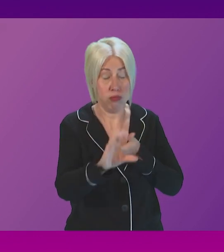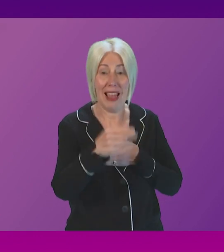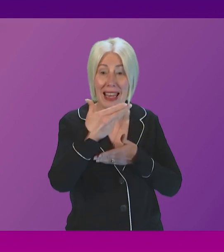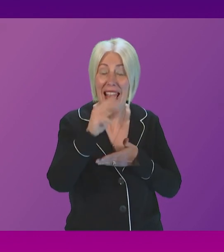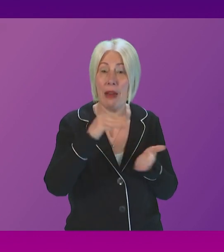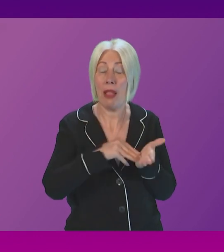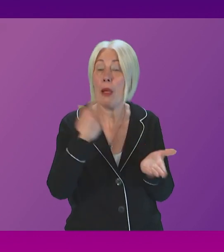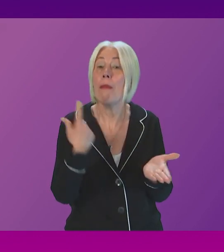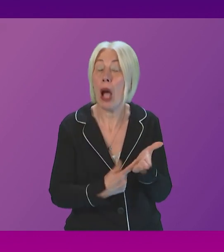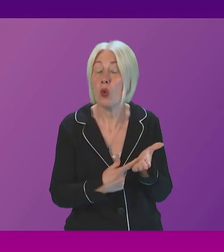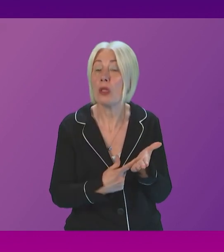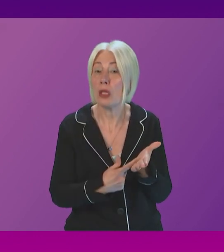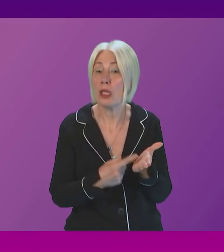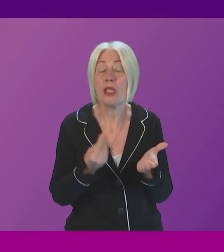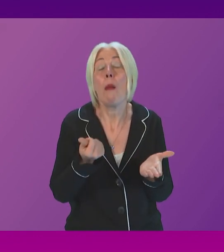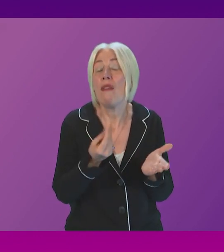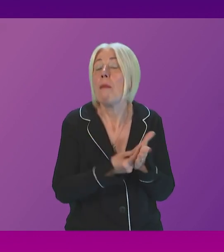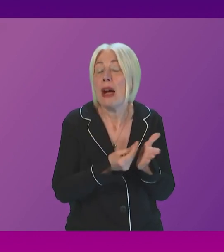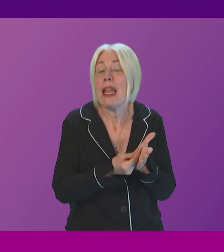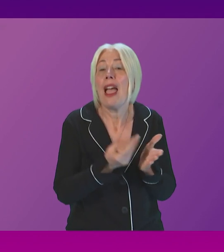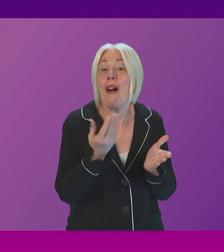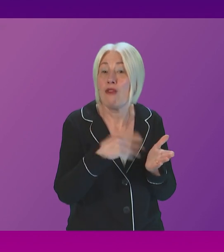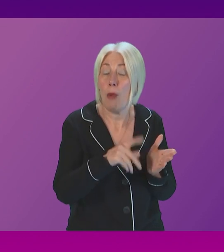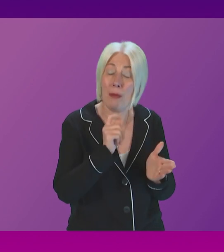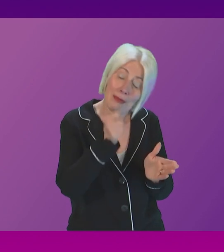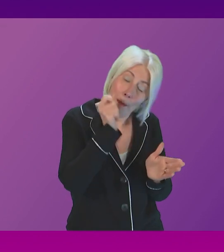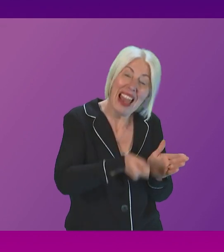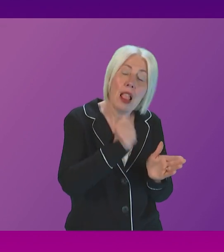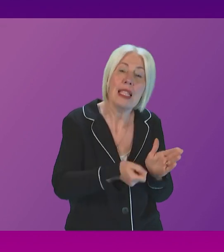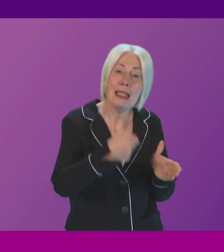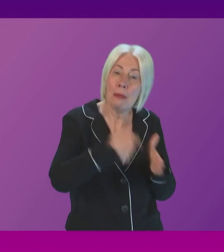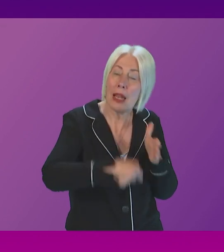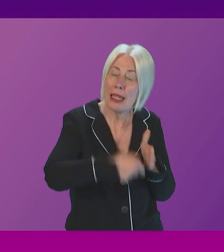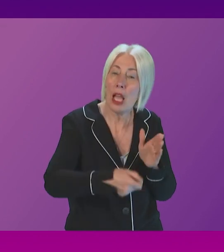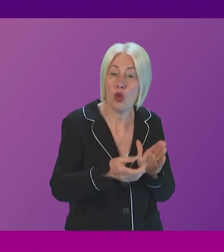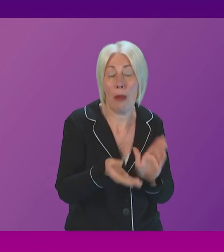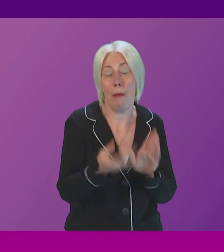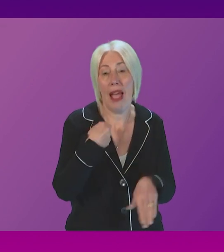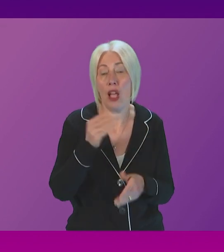money is coming from the deductions from CalMac—to charter the MV Alfred,